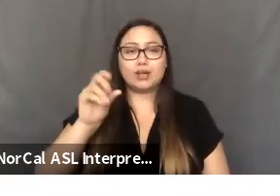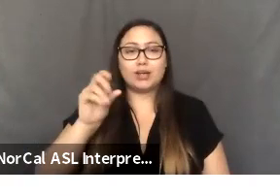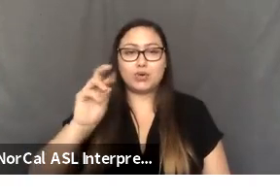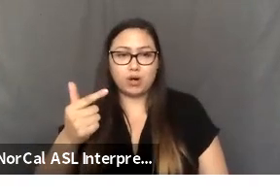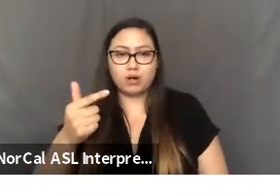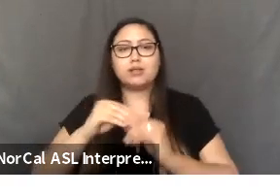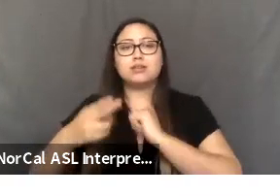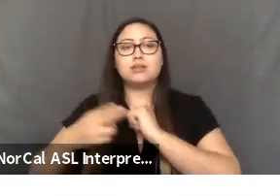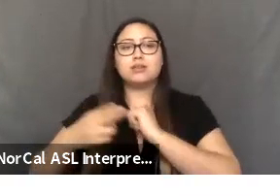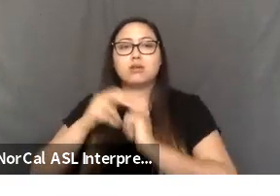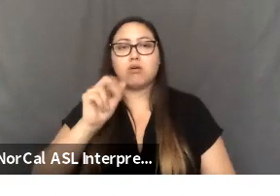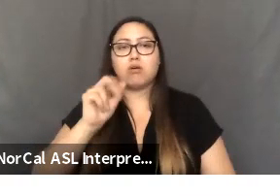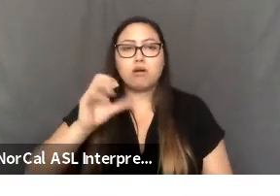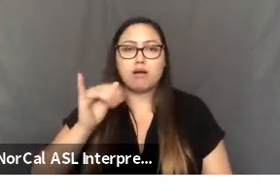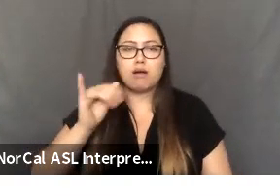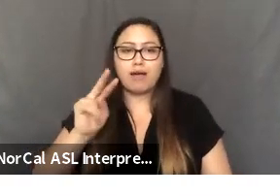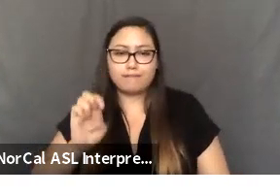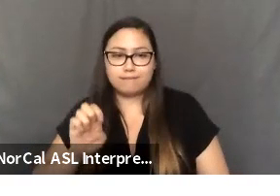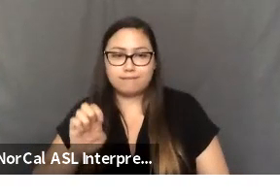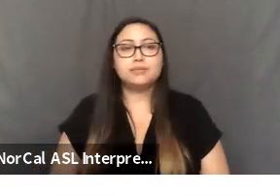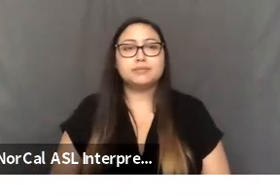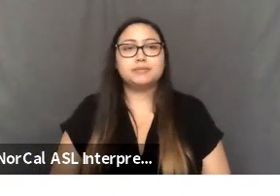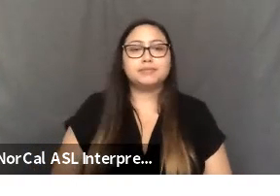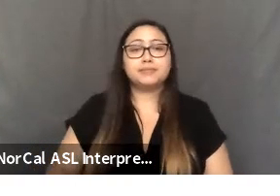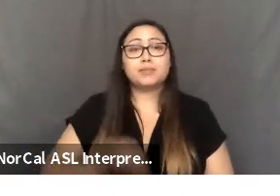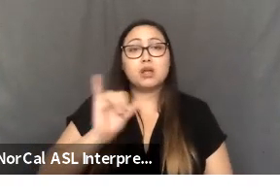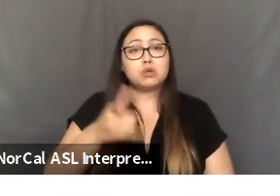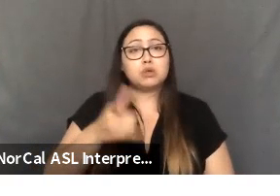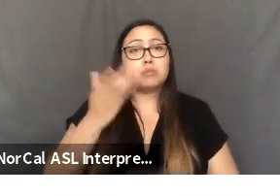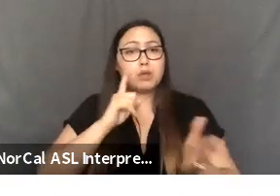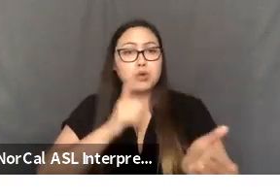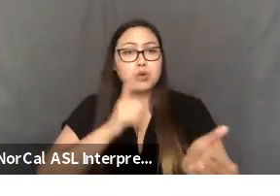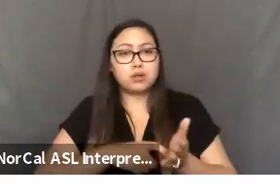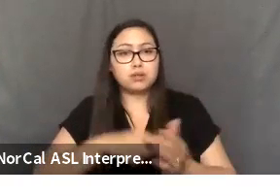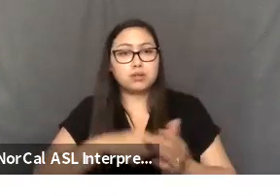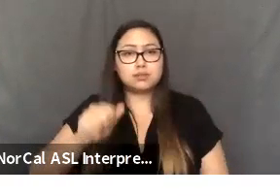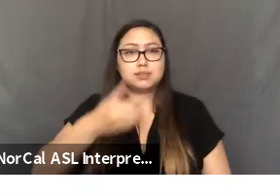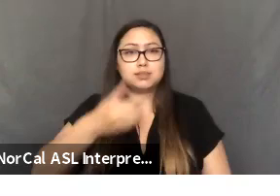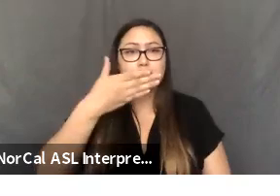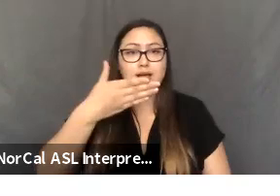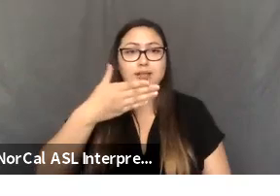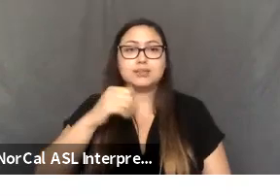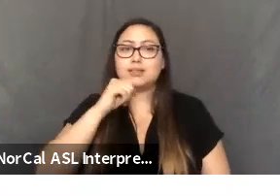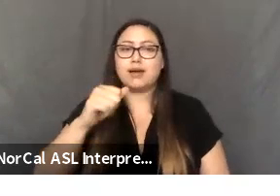also point out that you may have noticed that the slides are not available yet. They will be